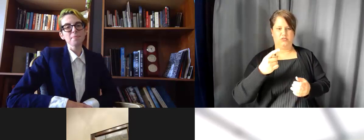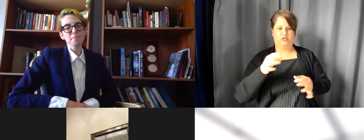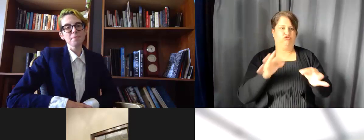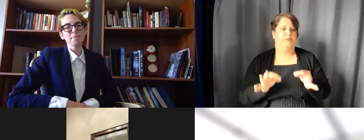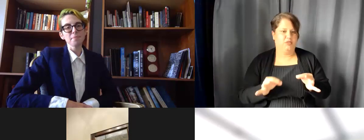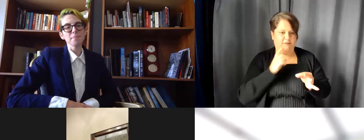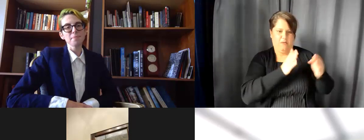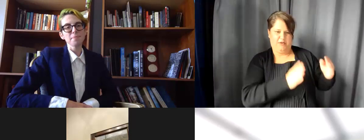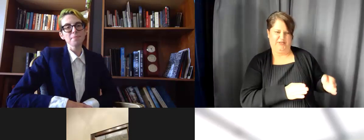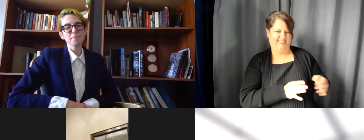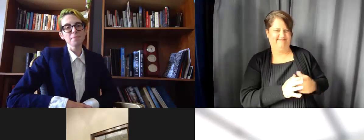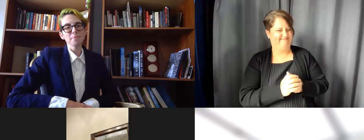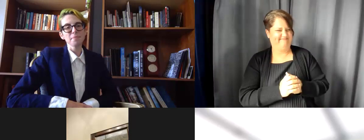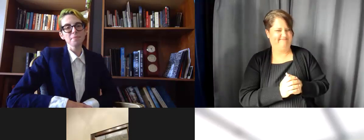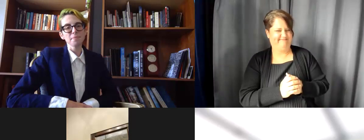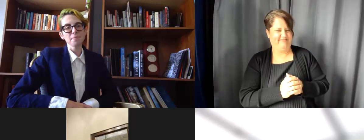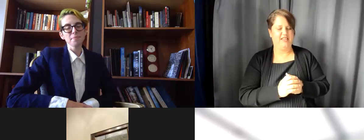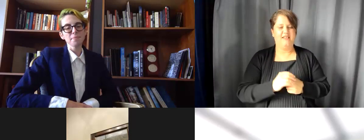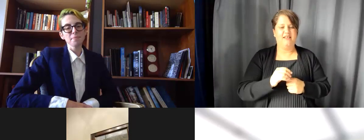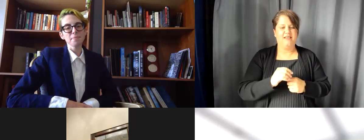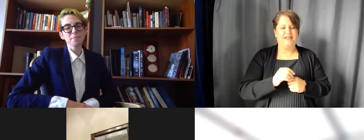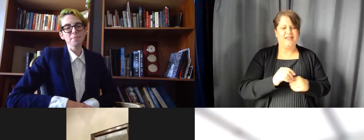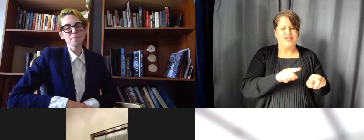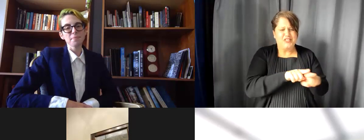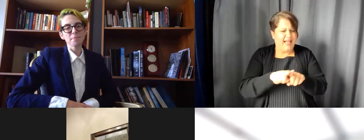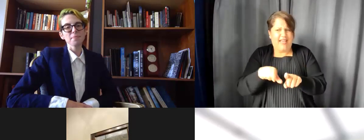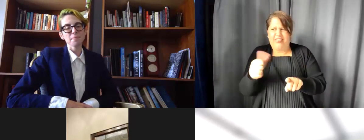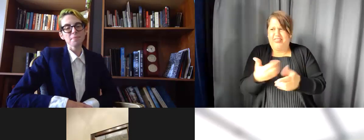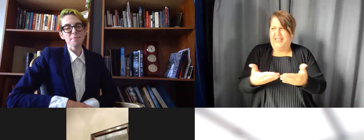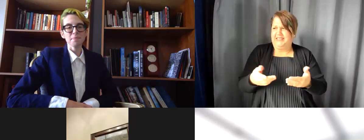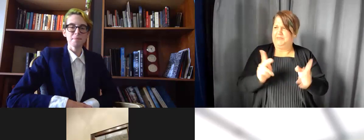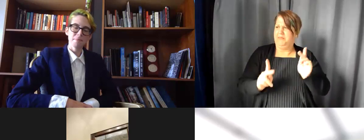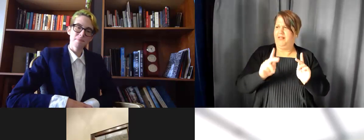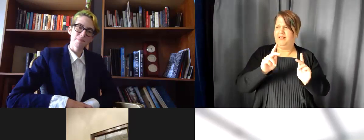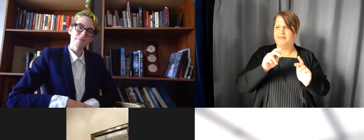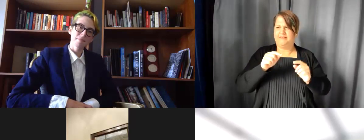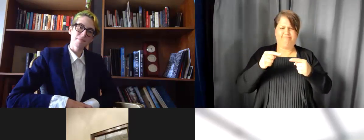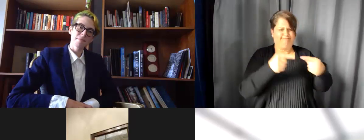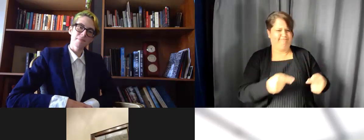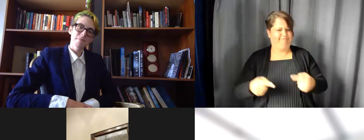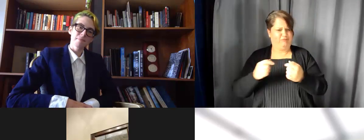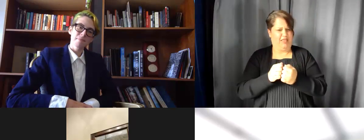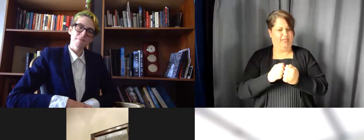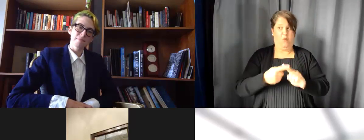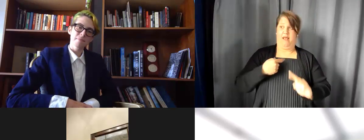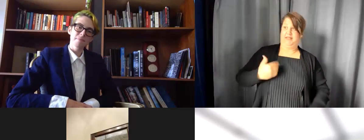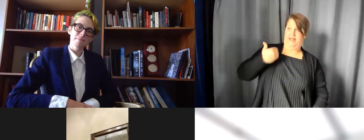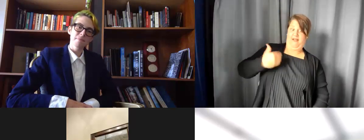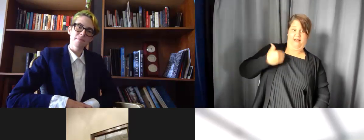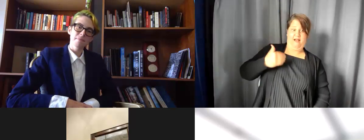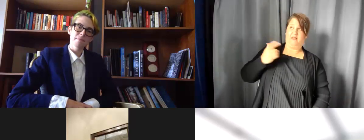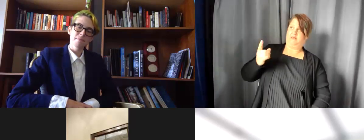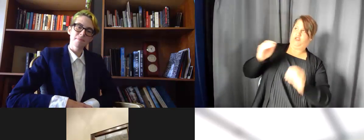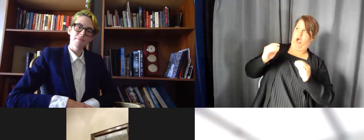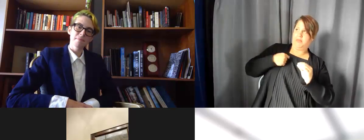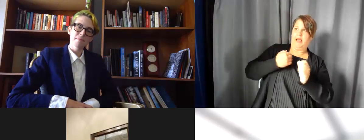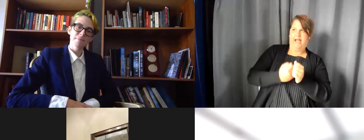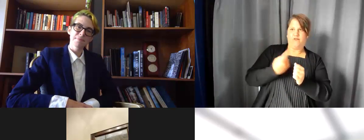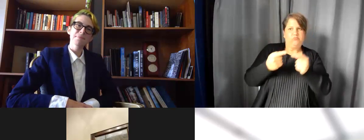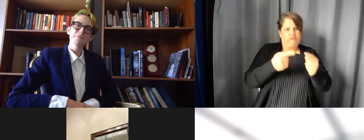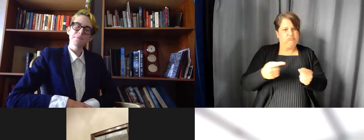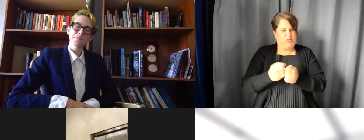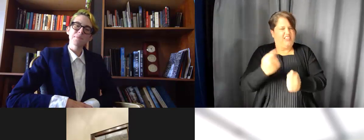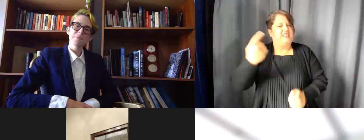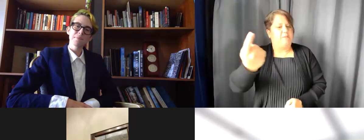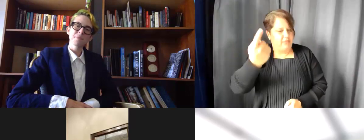Grace: just like anything else that anybody is dealing with in life from a young age. I was taught that everybody deals with some sort of something in their life, and a lot of the time